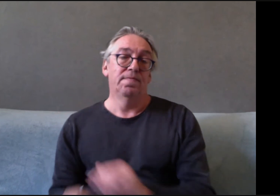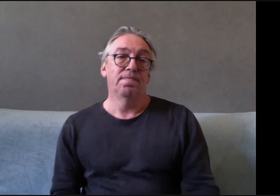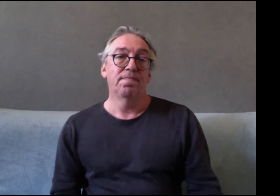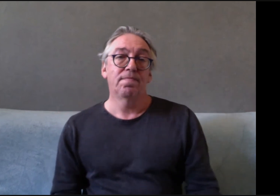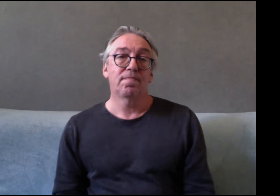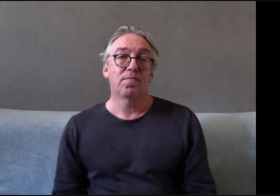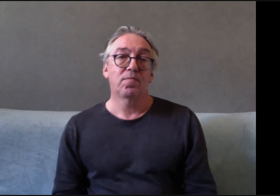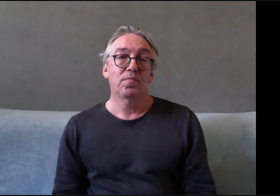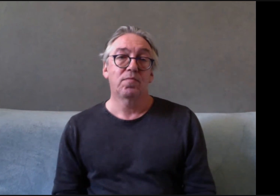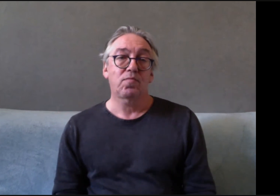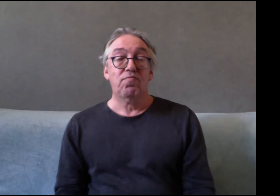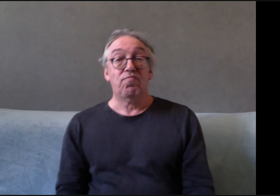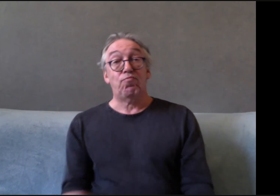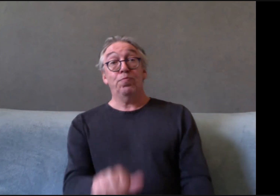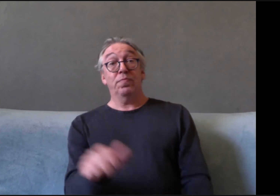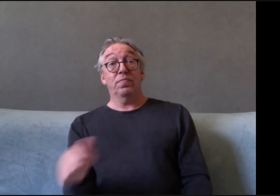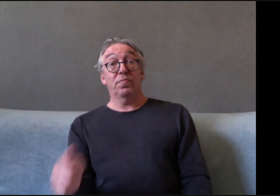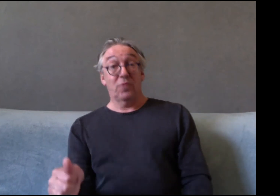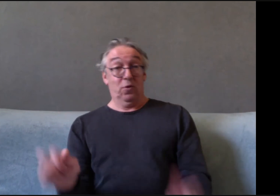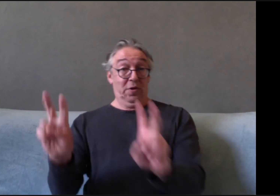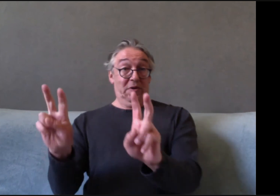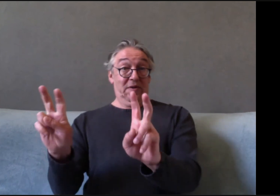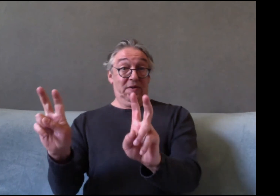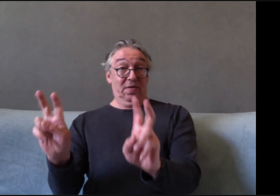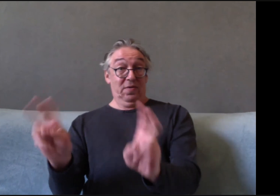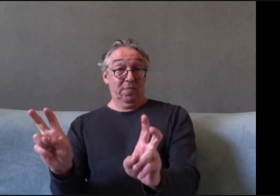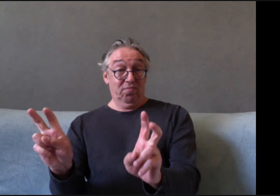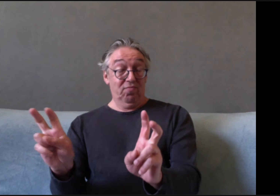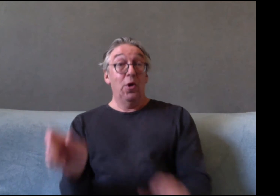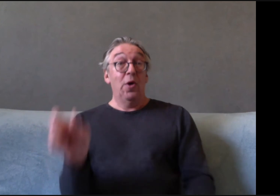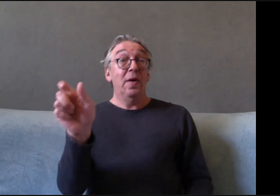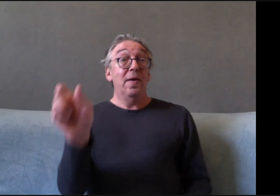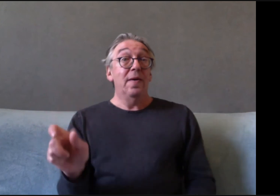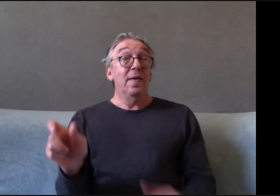it's exacerbated by the difficulties of communication many people have,